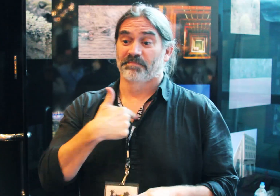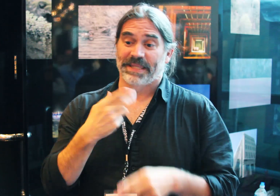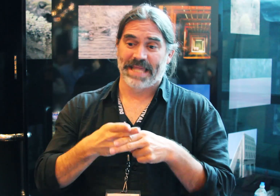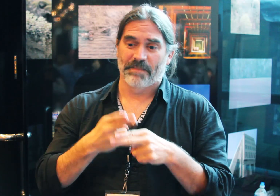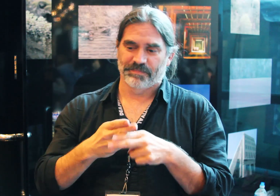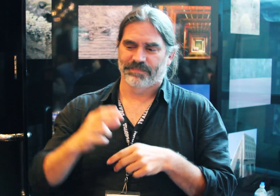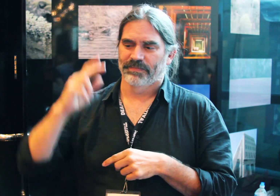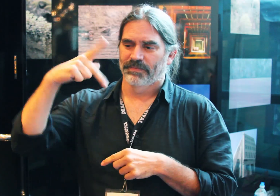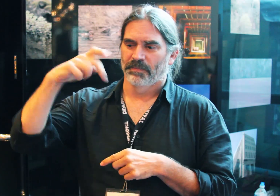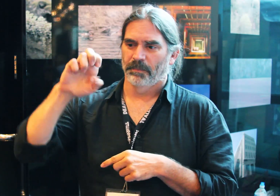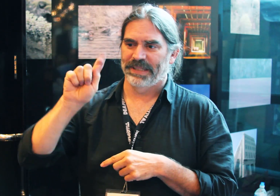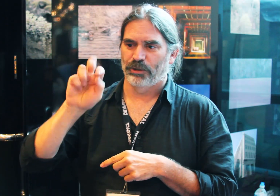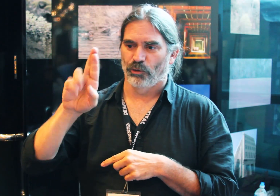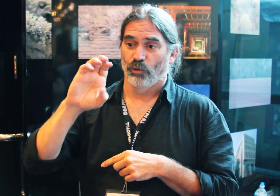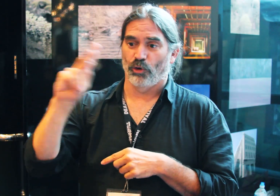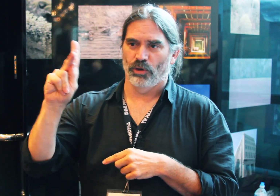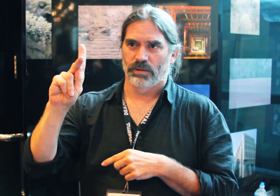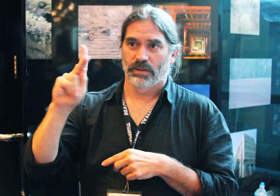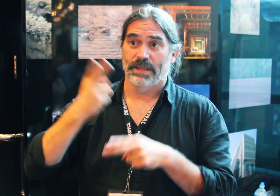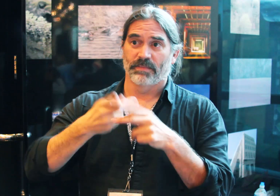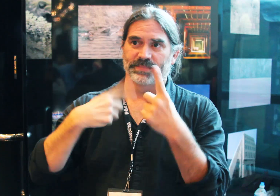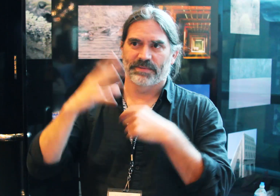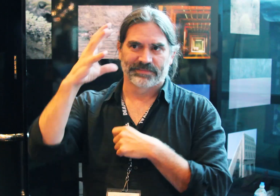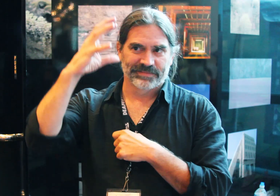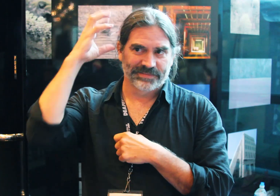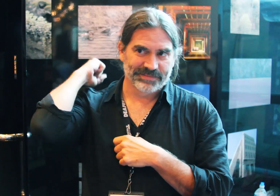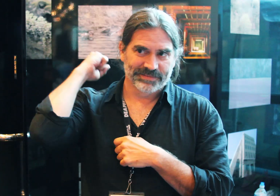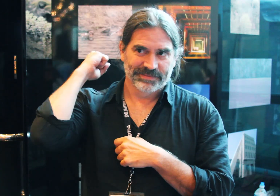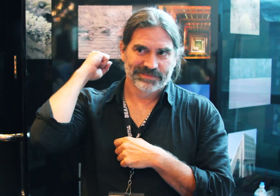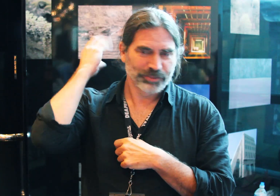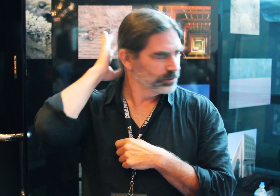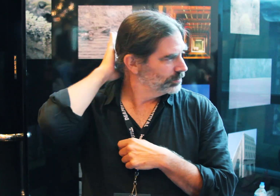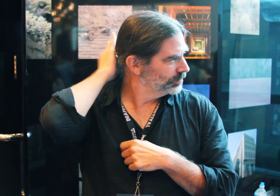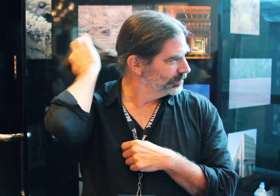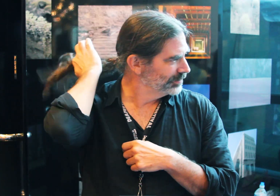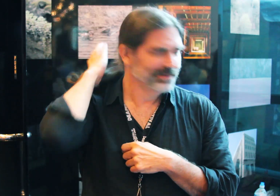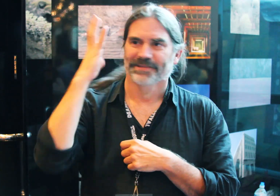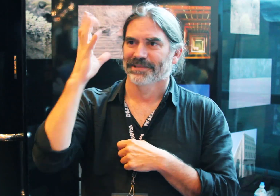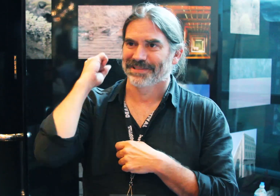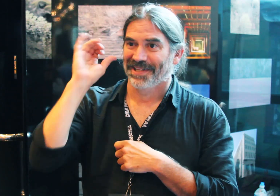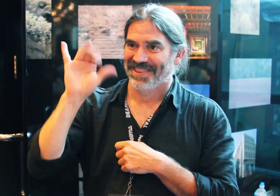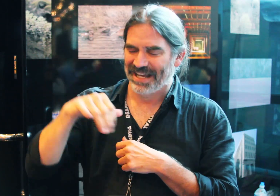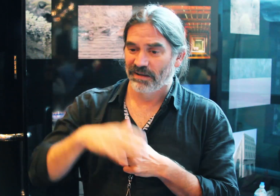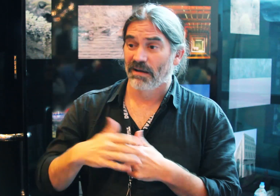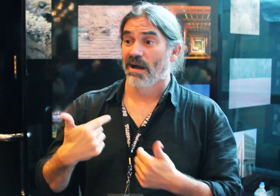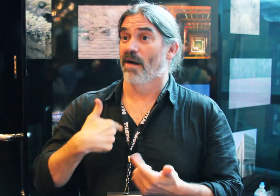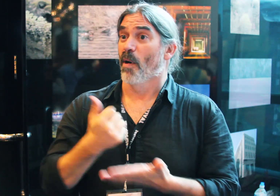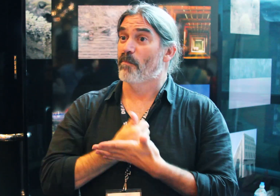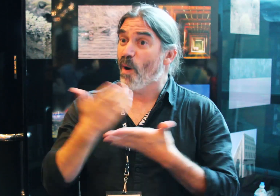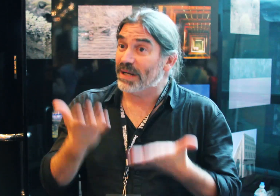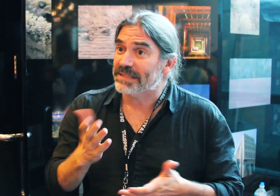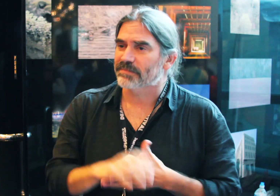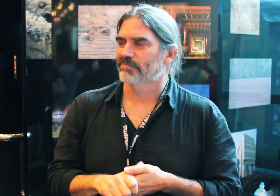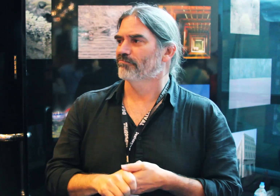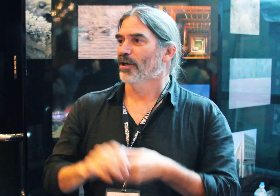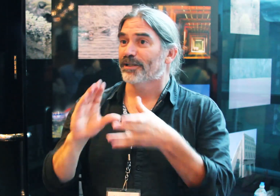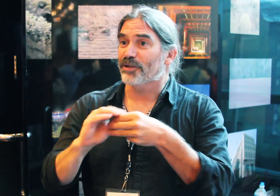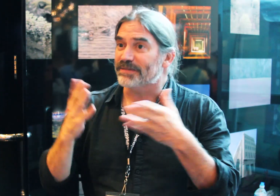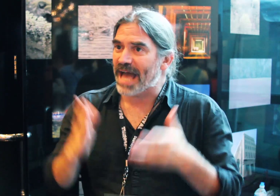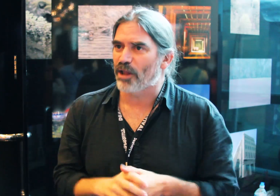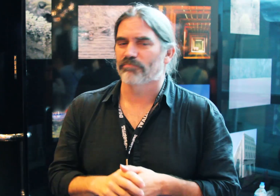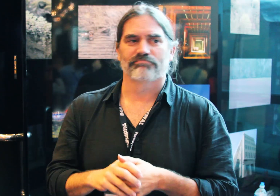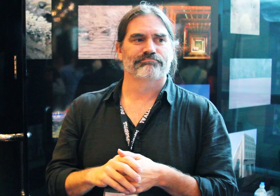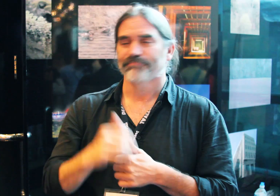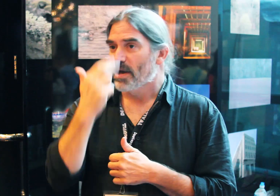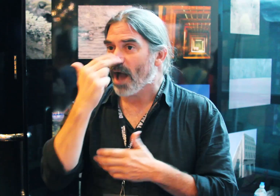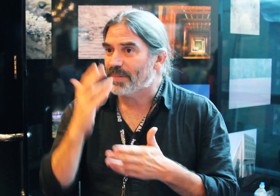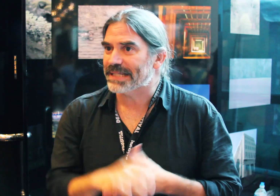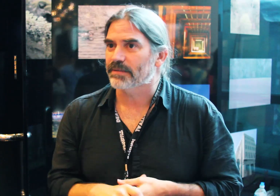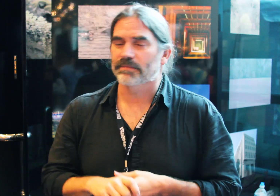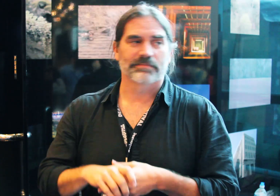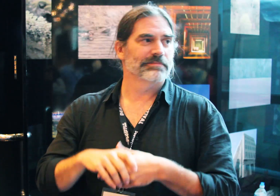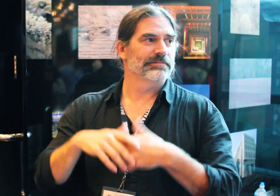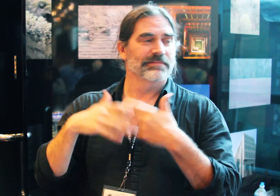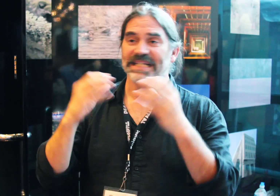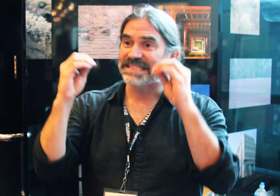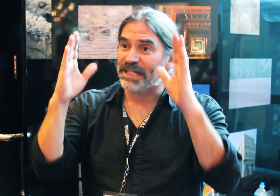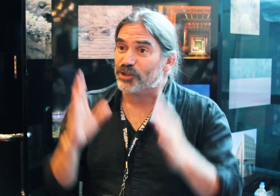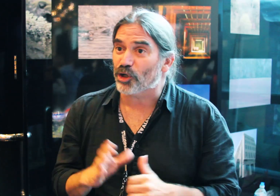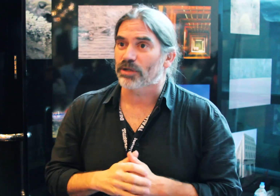My name is Peter Cook, name sign (pulling pony tail). I'm a Poet, Storyteller, Comedian, Teacher,